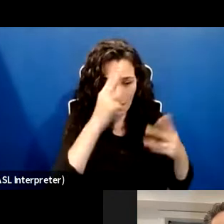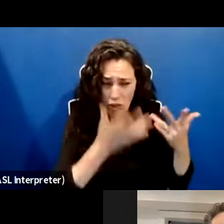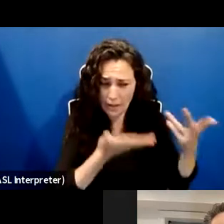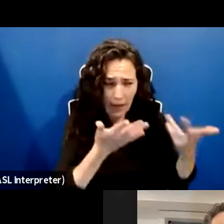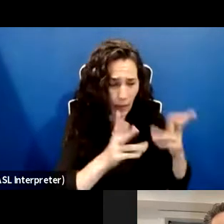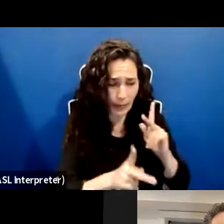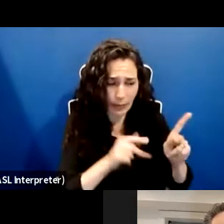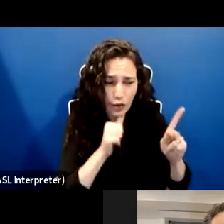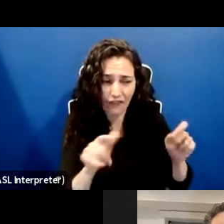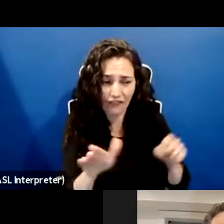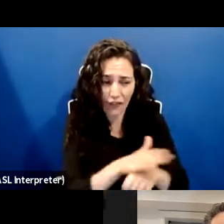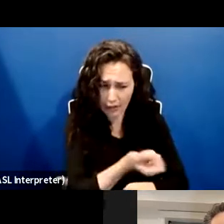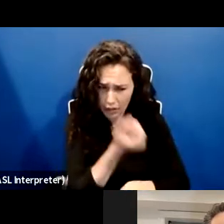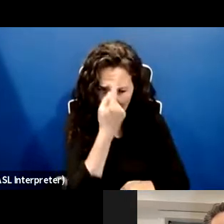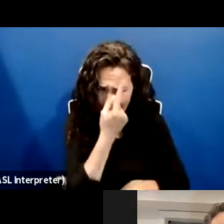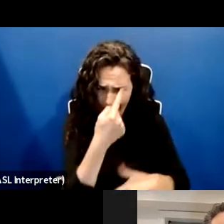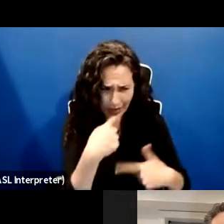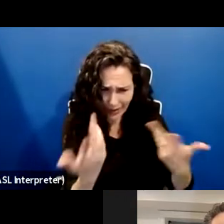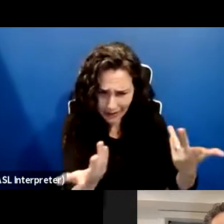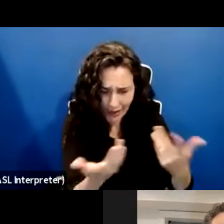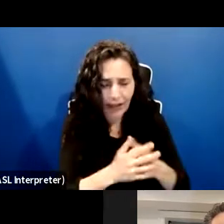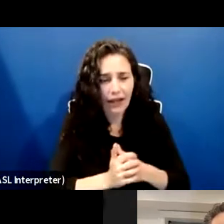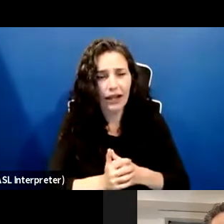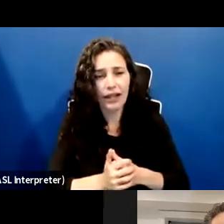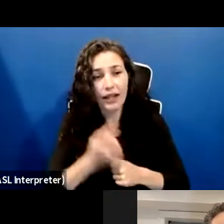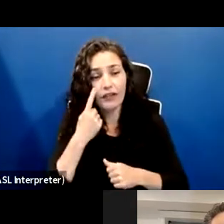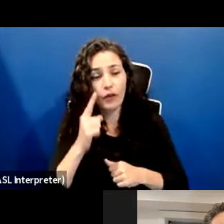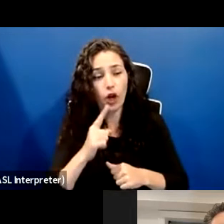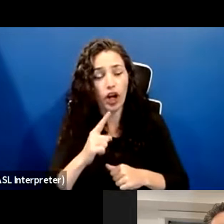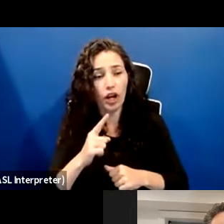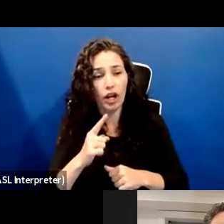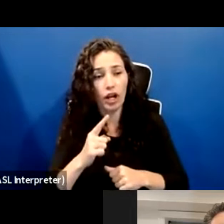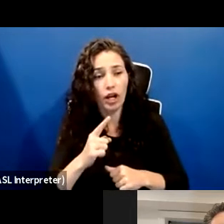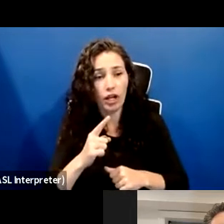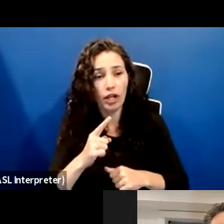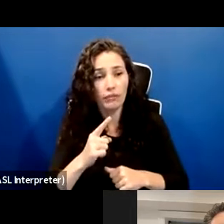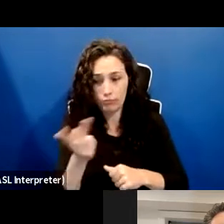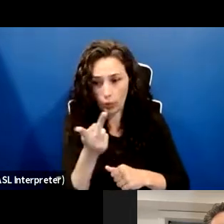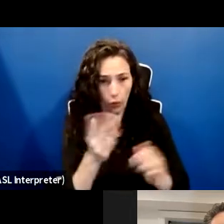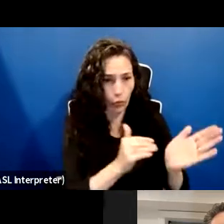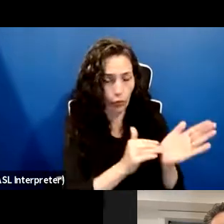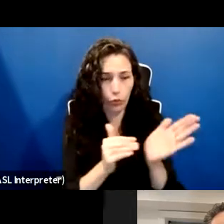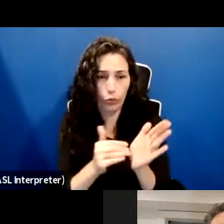don't fully realize about what, for John you and, or for you, John and Mirtha do every single day.